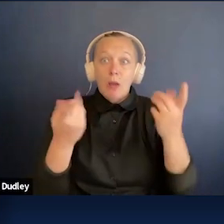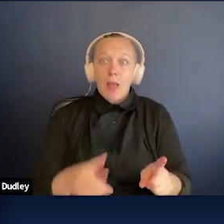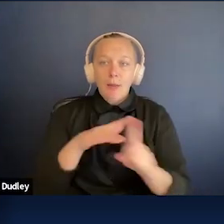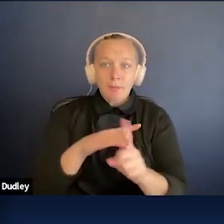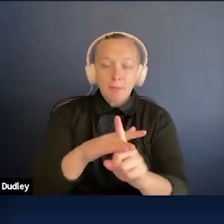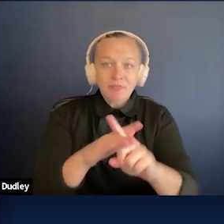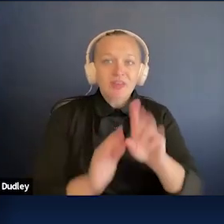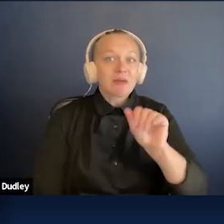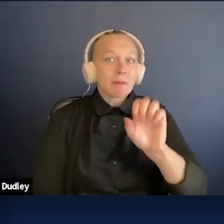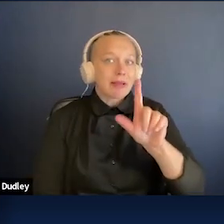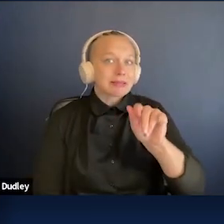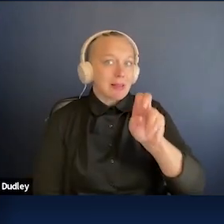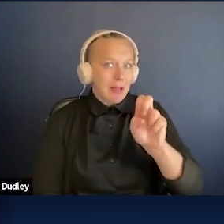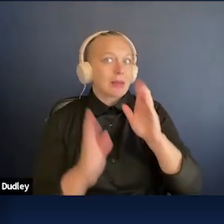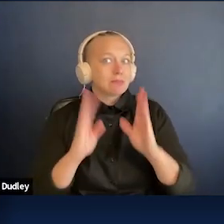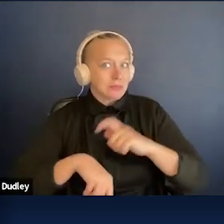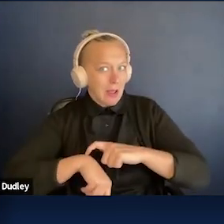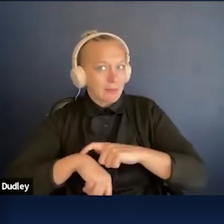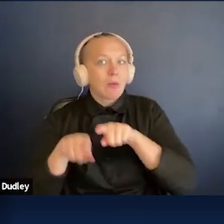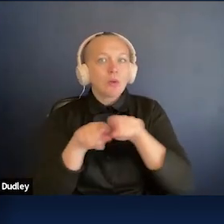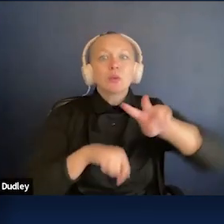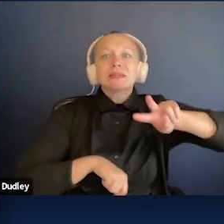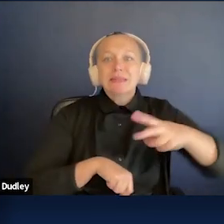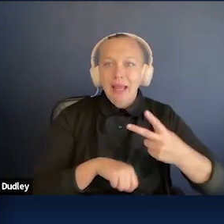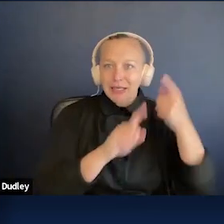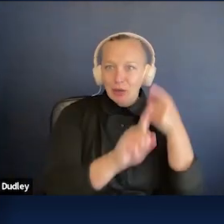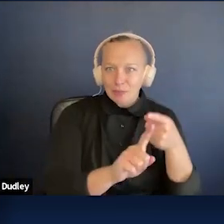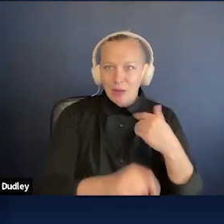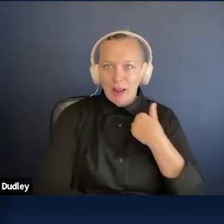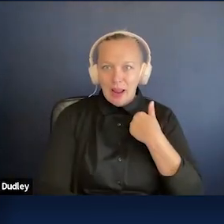And then compared between cohorts using a generalized linear model with zero inflated poison regression.